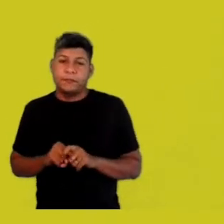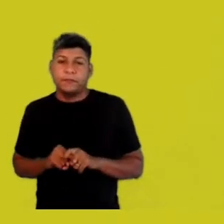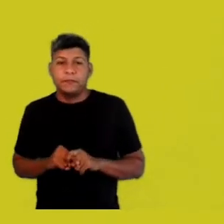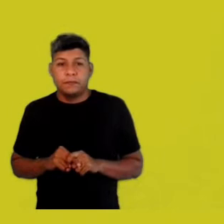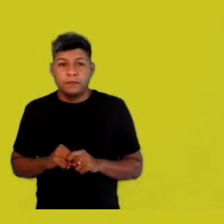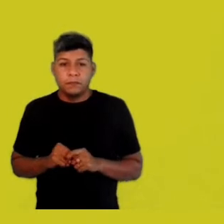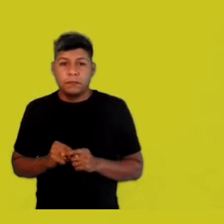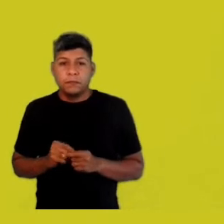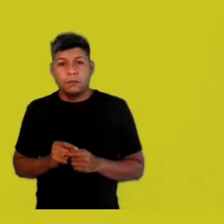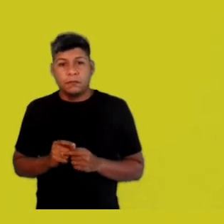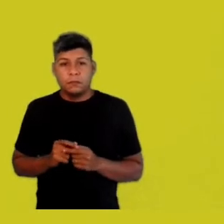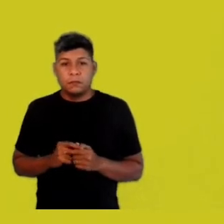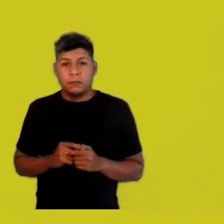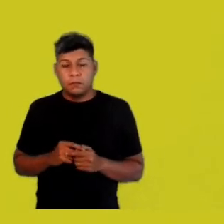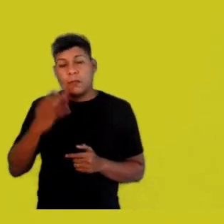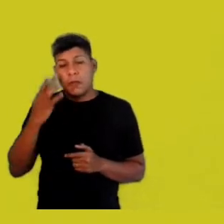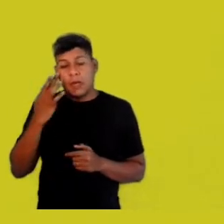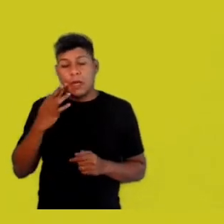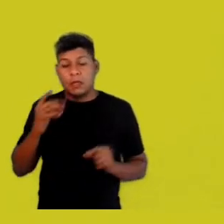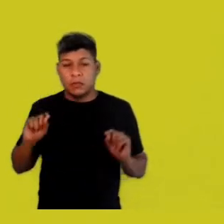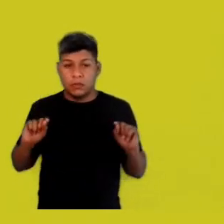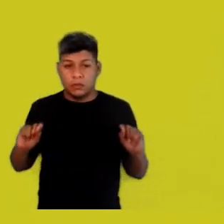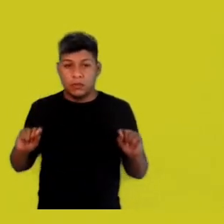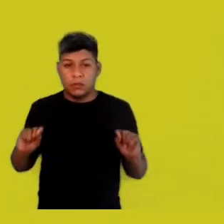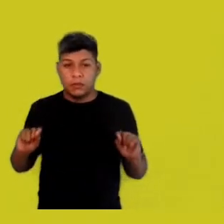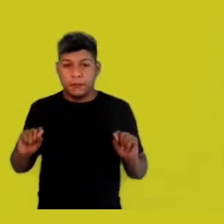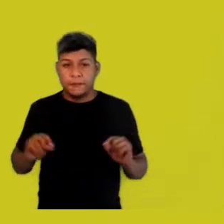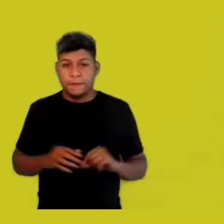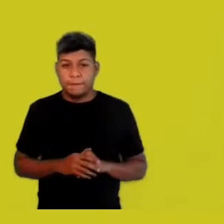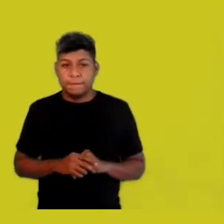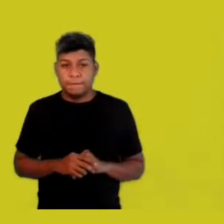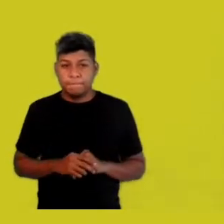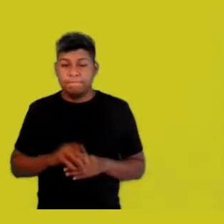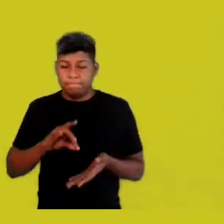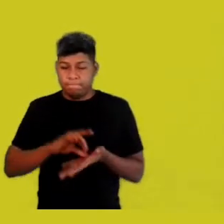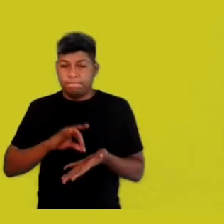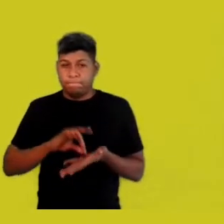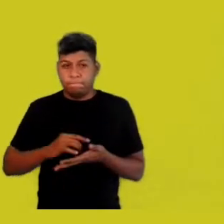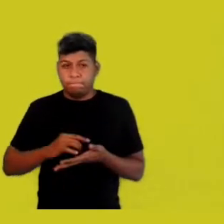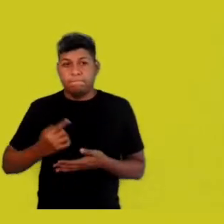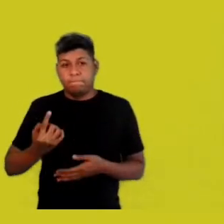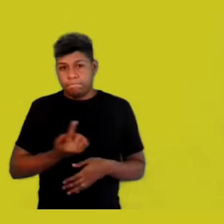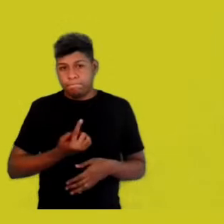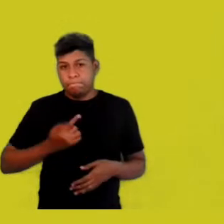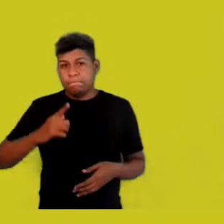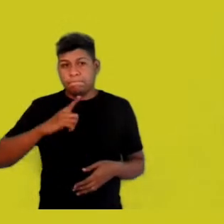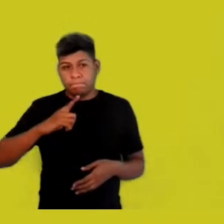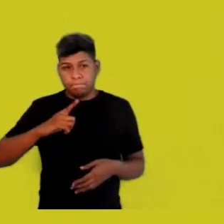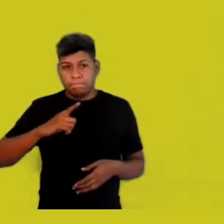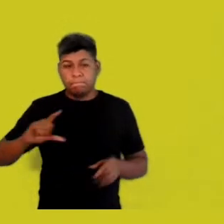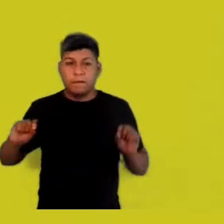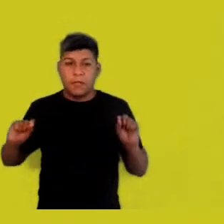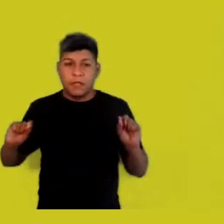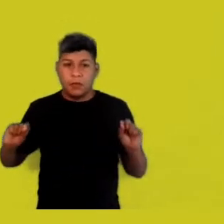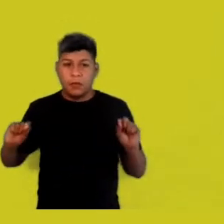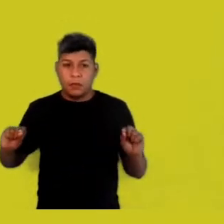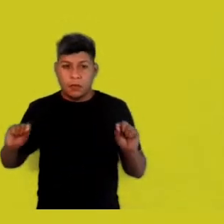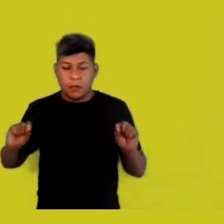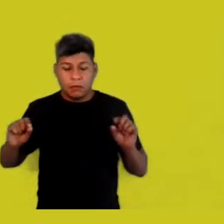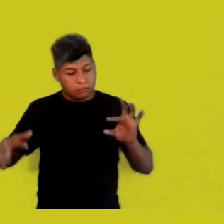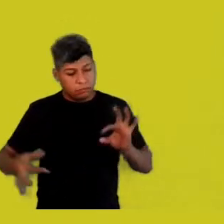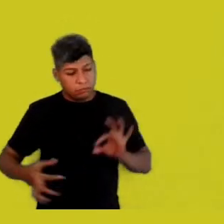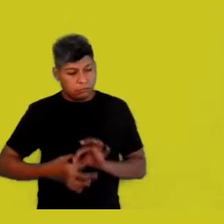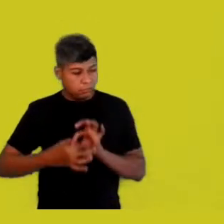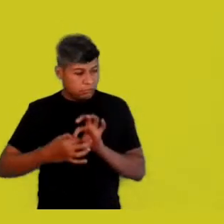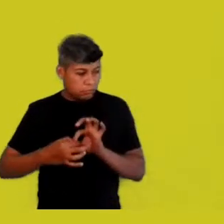and in fact, we have this enchanted alliance.